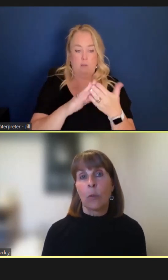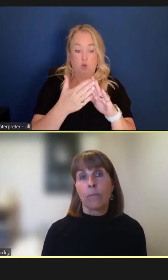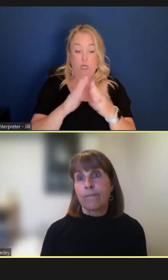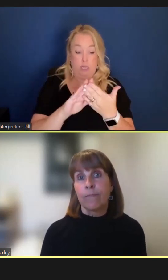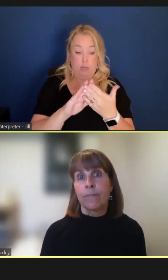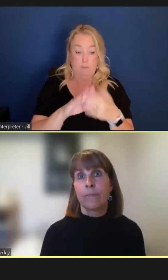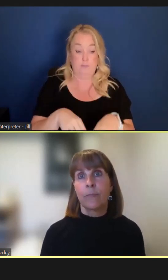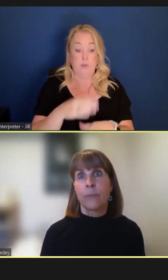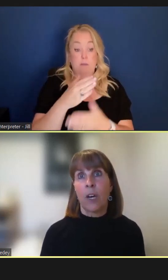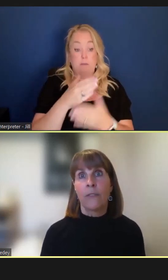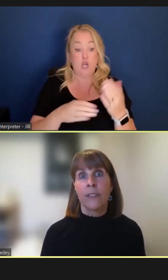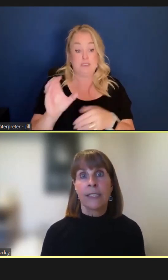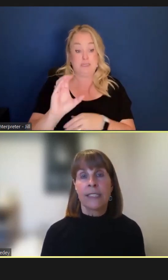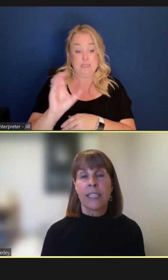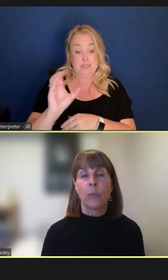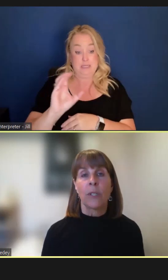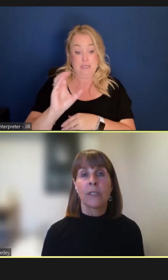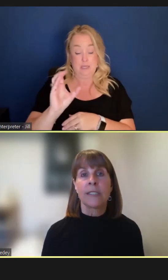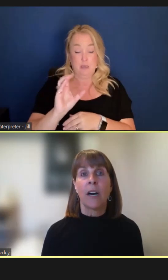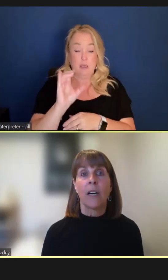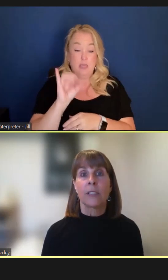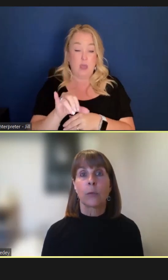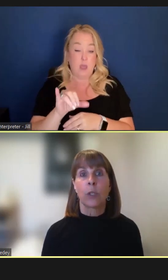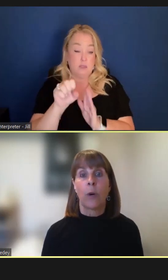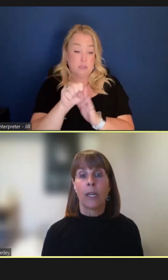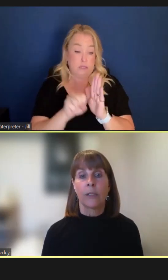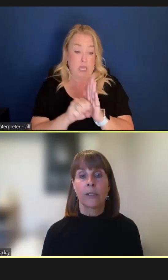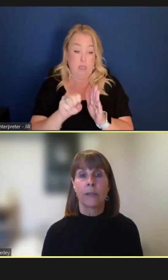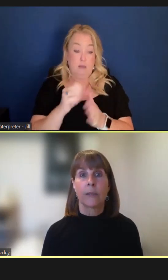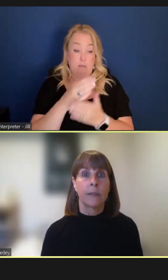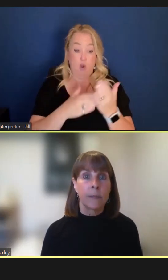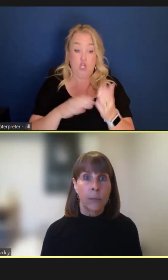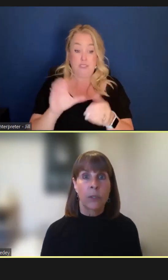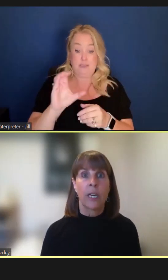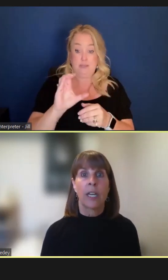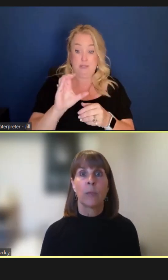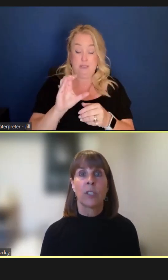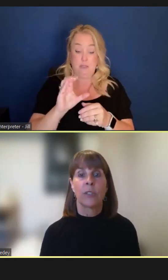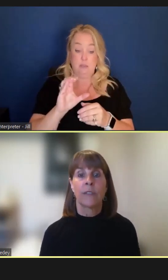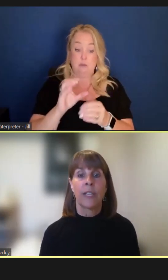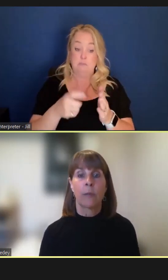agencies often the state part C office requires periodic measuring of language